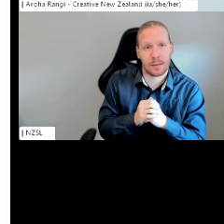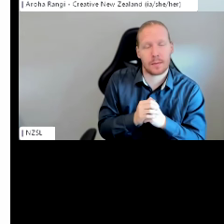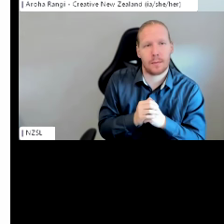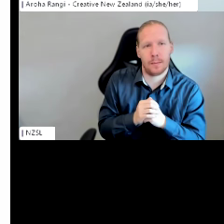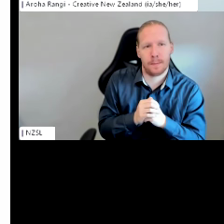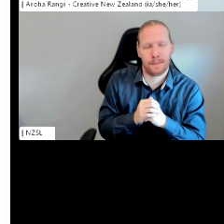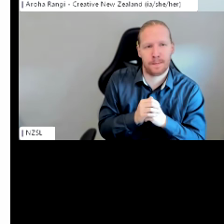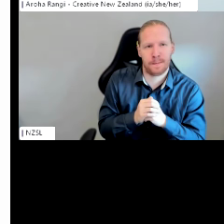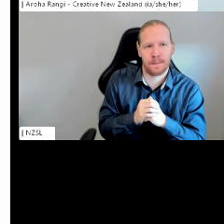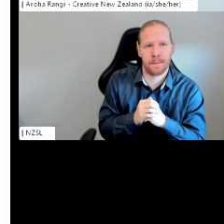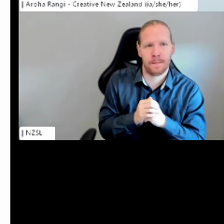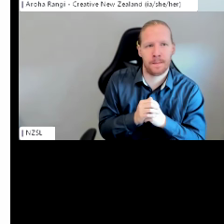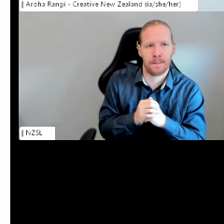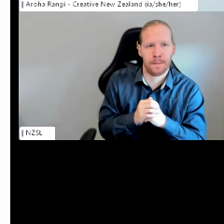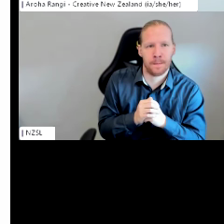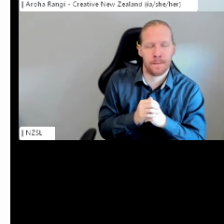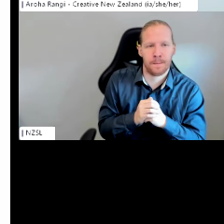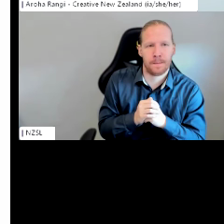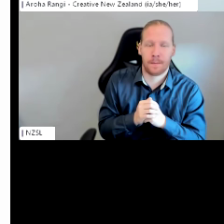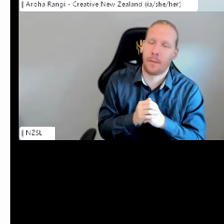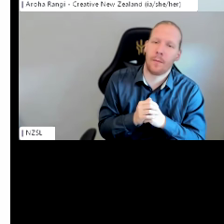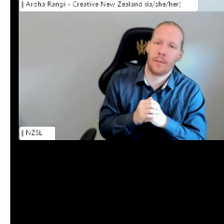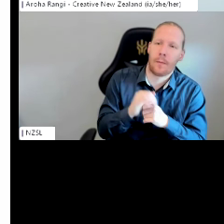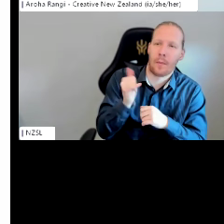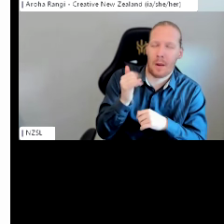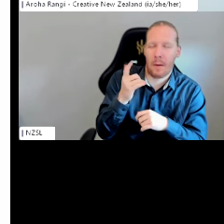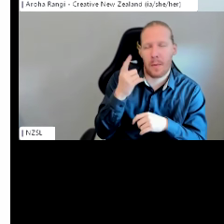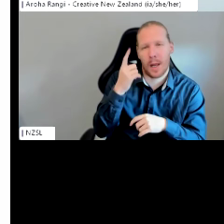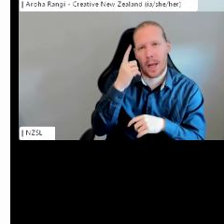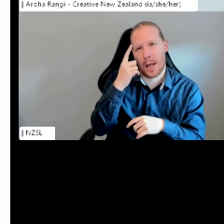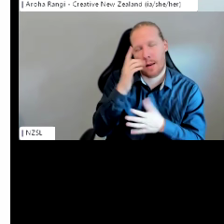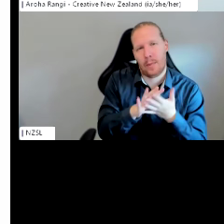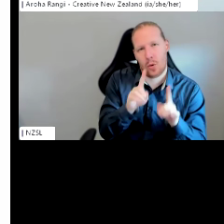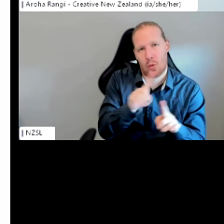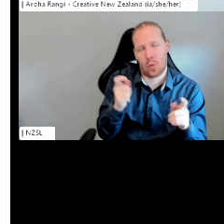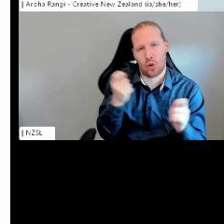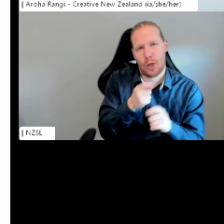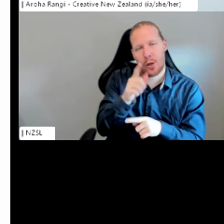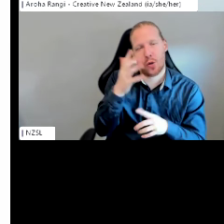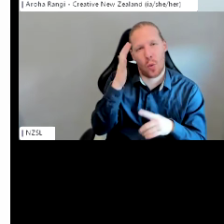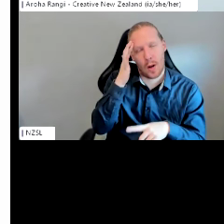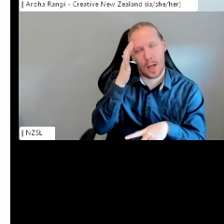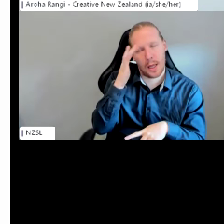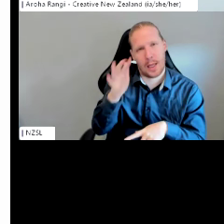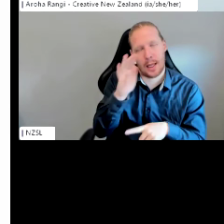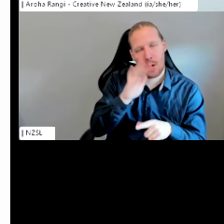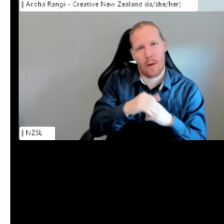that you think about some of the programs and schemes that you run. Um so um this is good